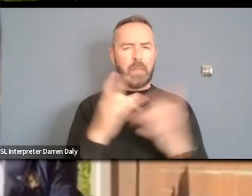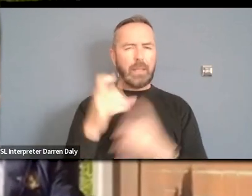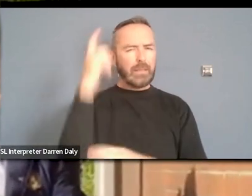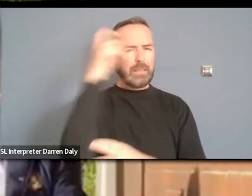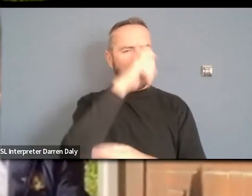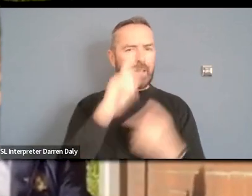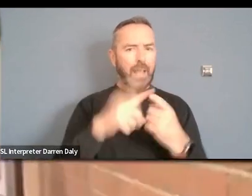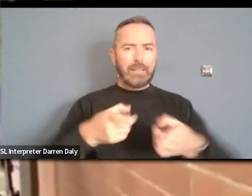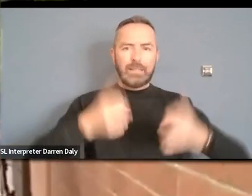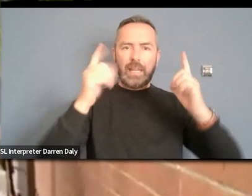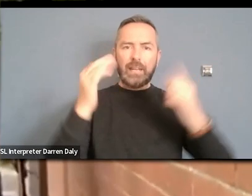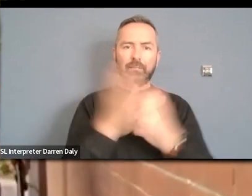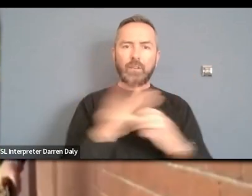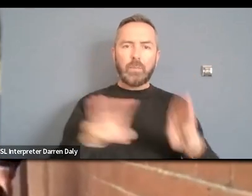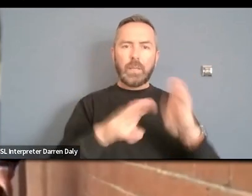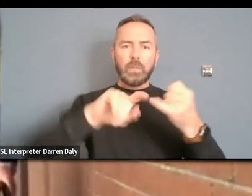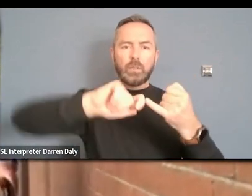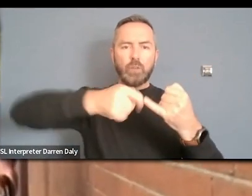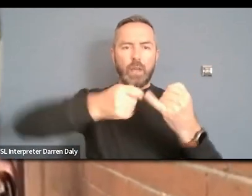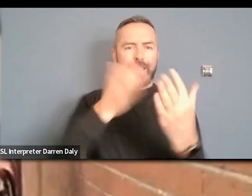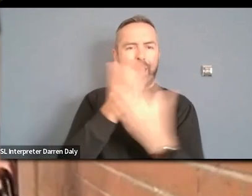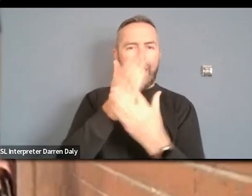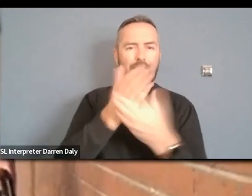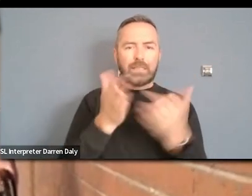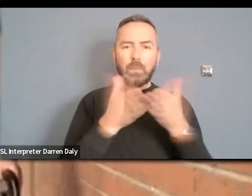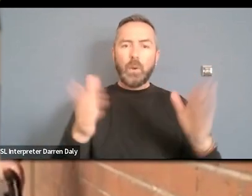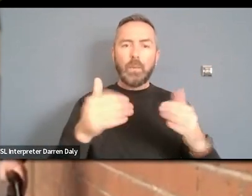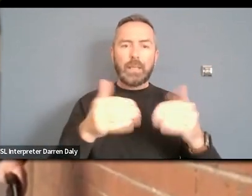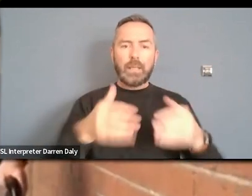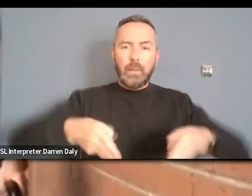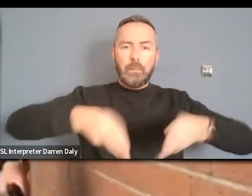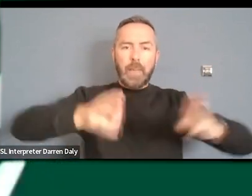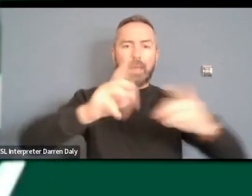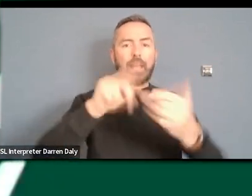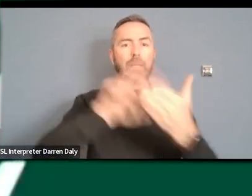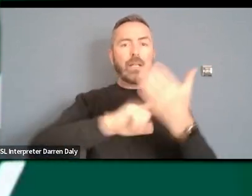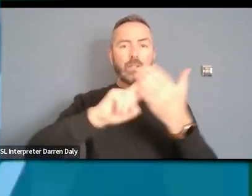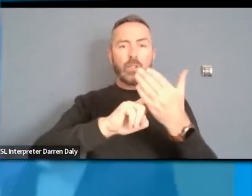difficult for people to access public paths and use necessary ramps.